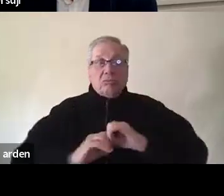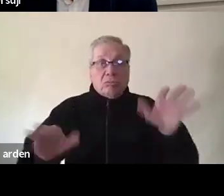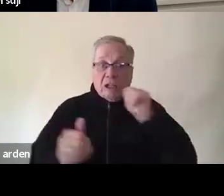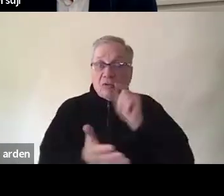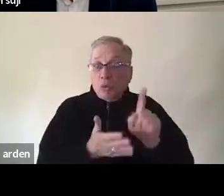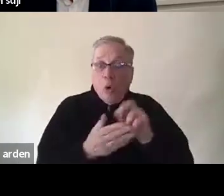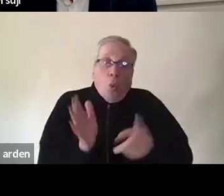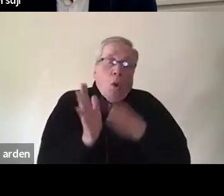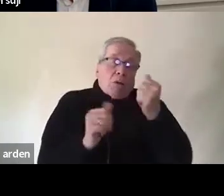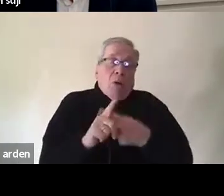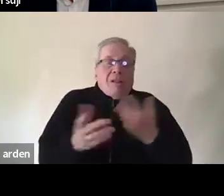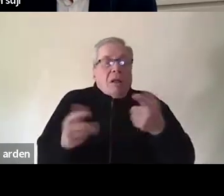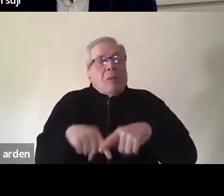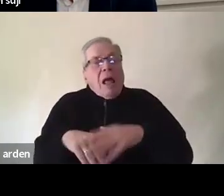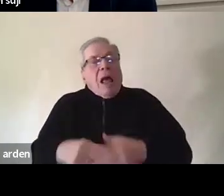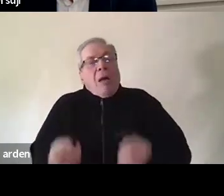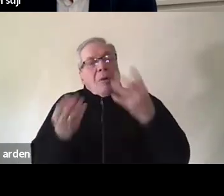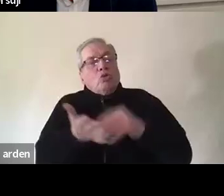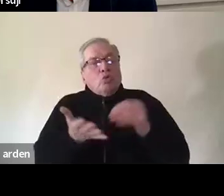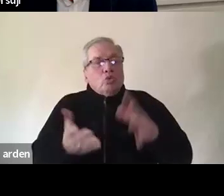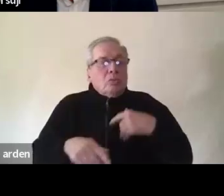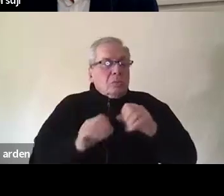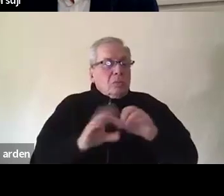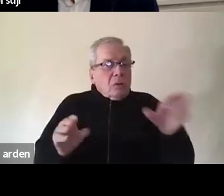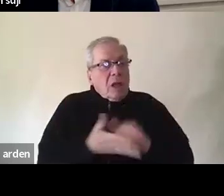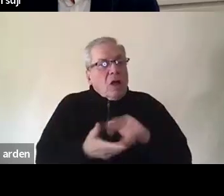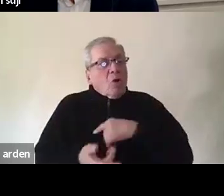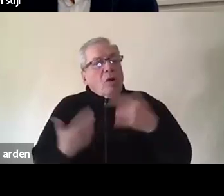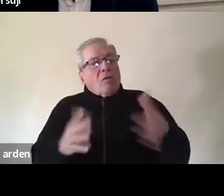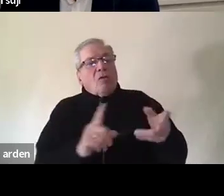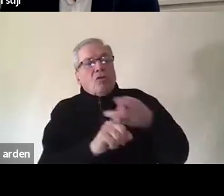or every month depending on how many students we still need to recruit.